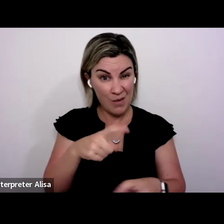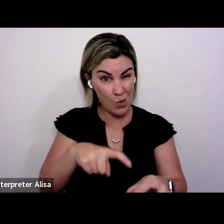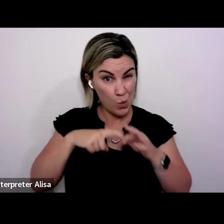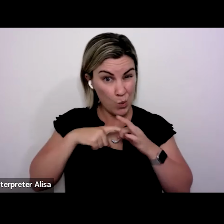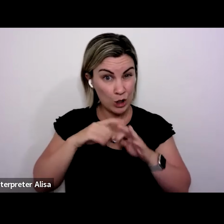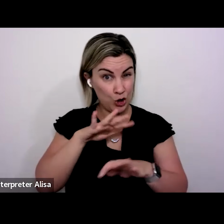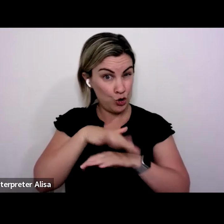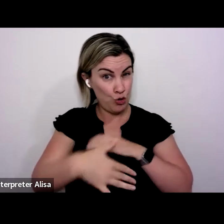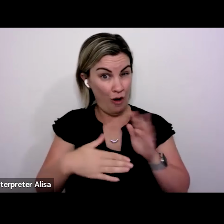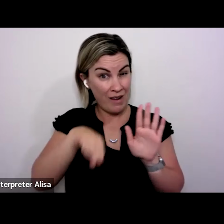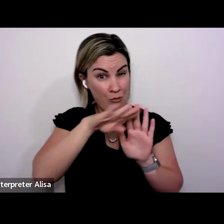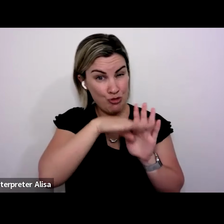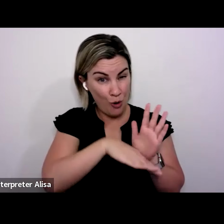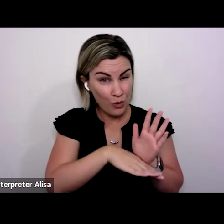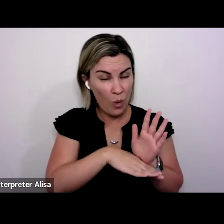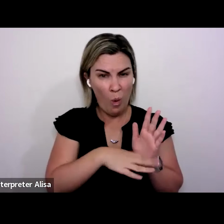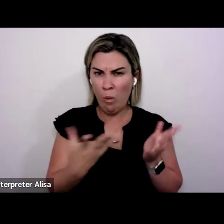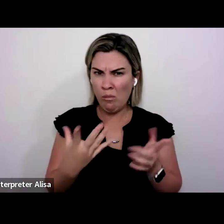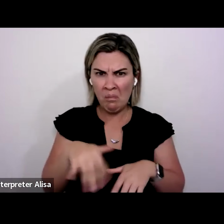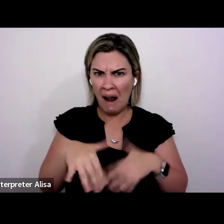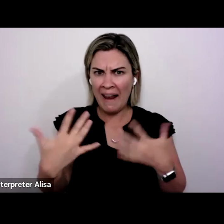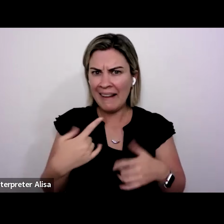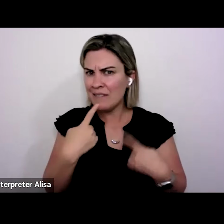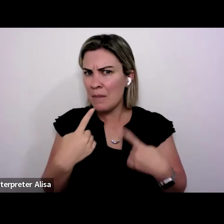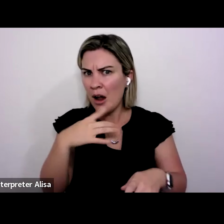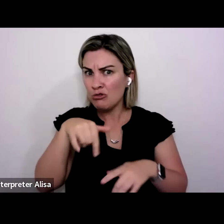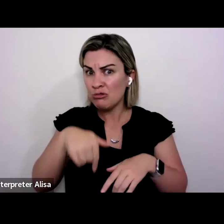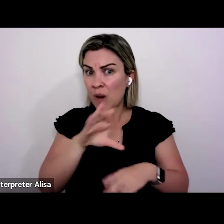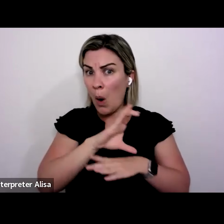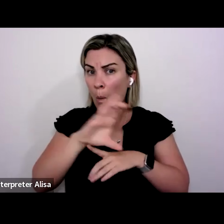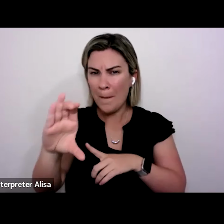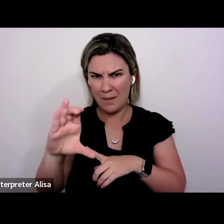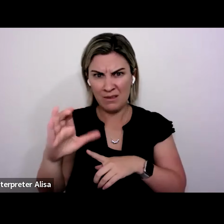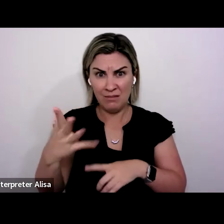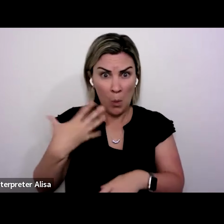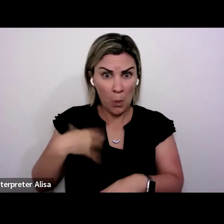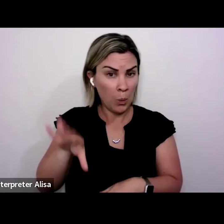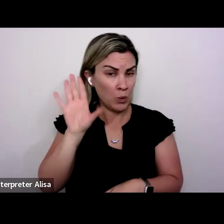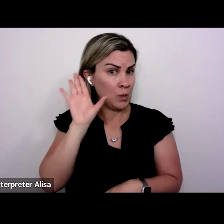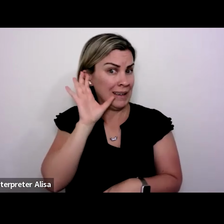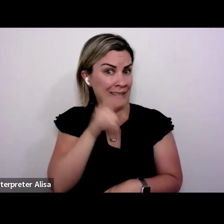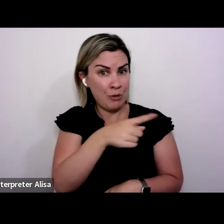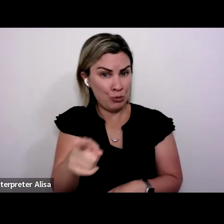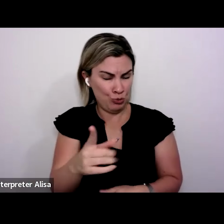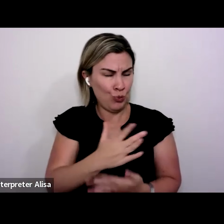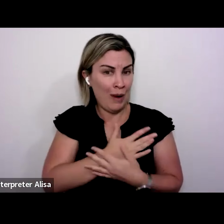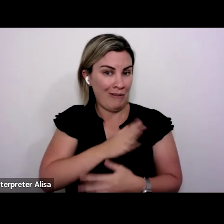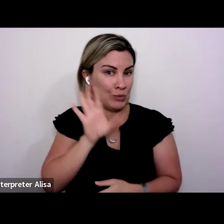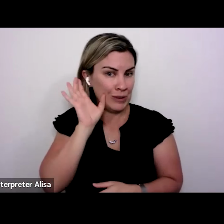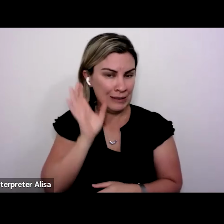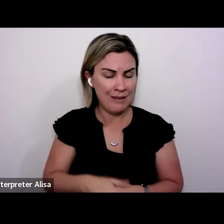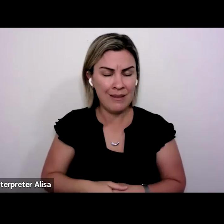or the content of this webinar, we'd love to hear from you - your questions help us learn more about using the Protocols in context,